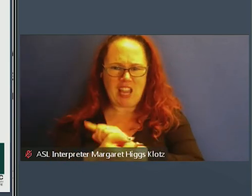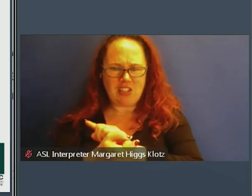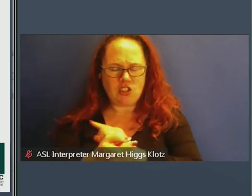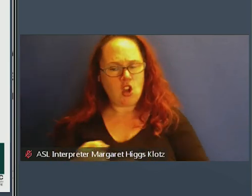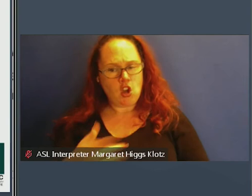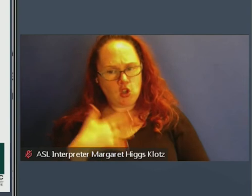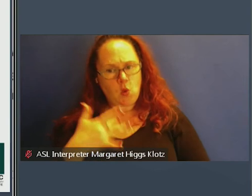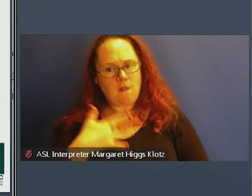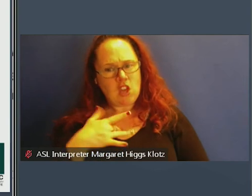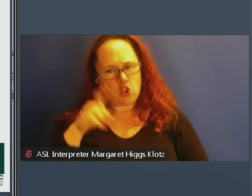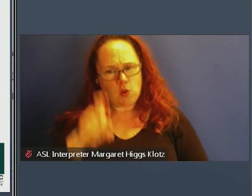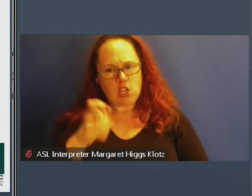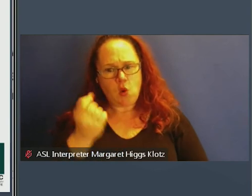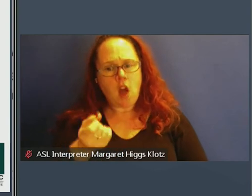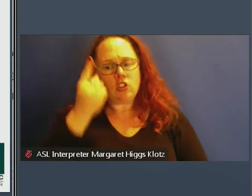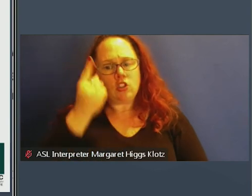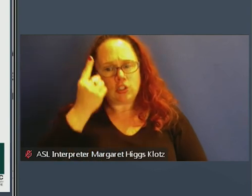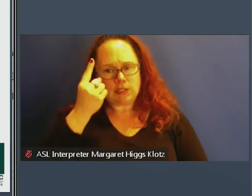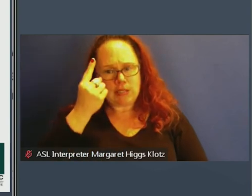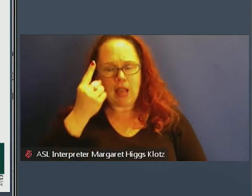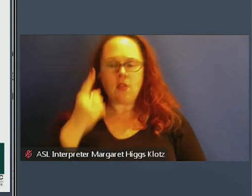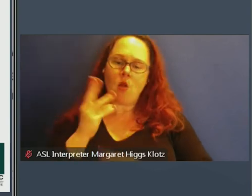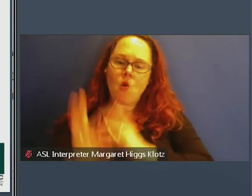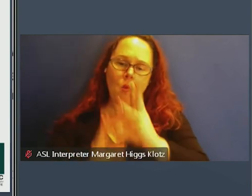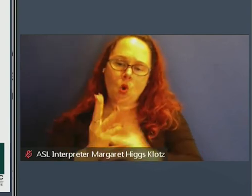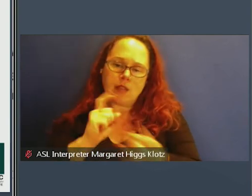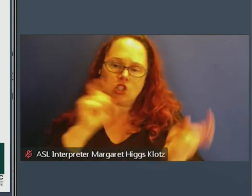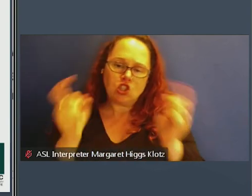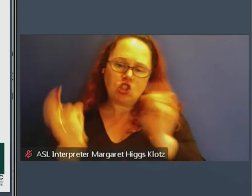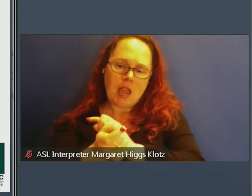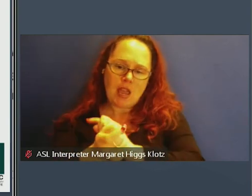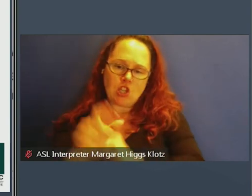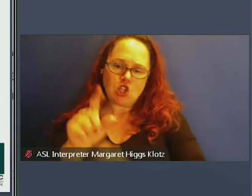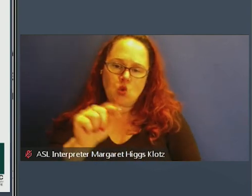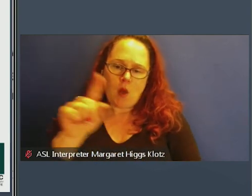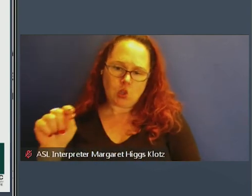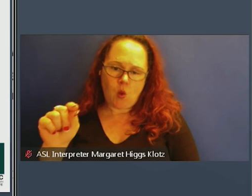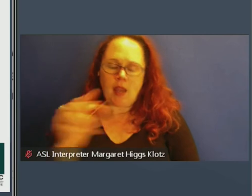shifted and then make decisions that are for now and not something that was 12 years old.